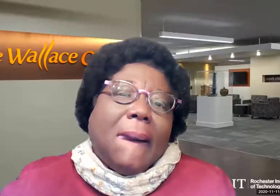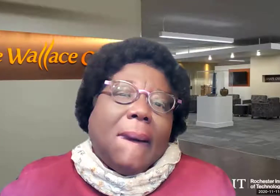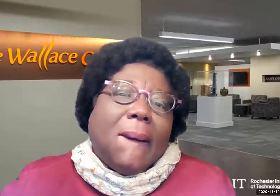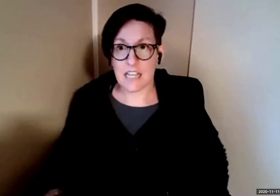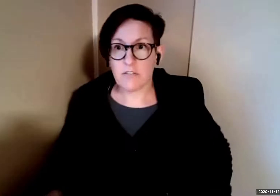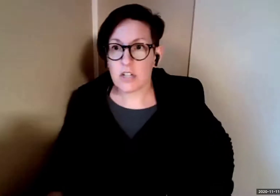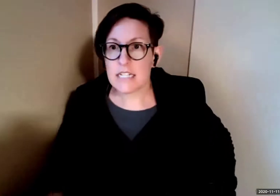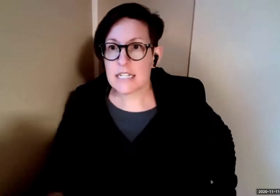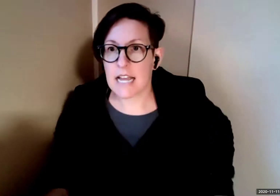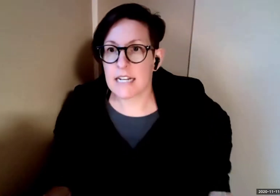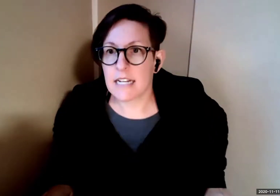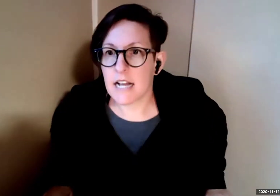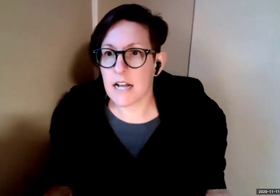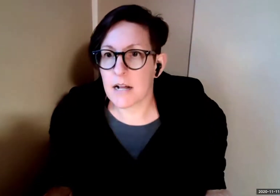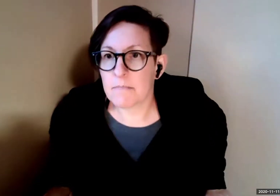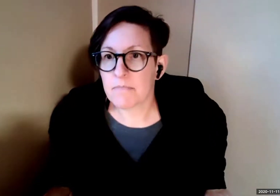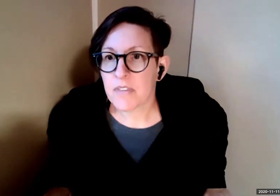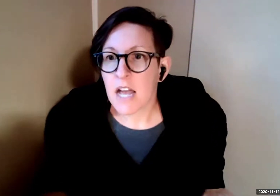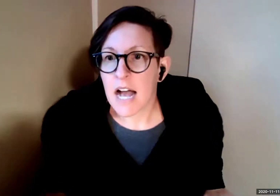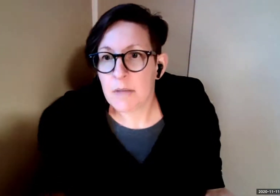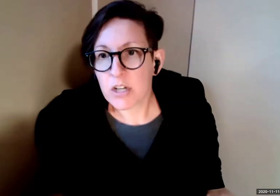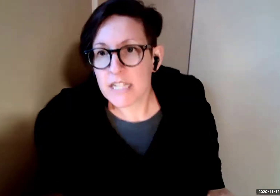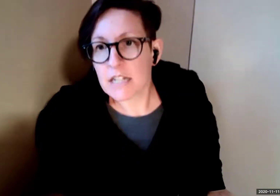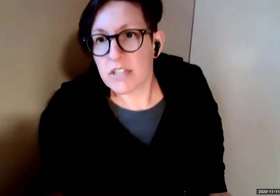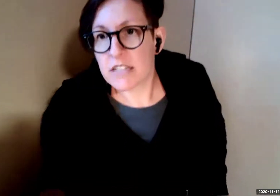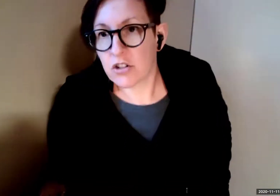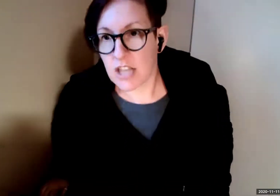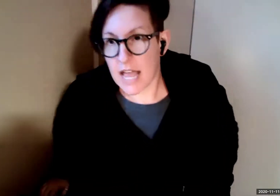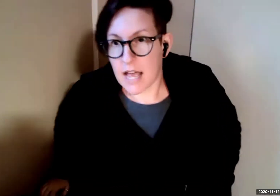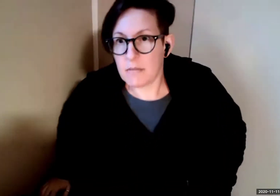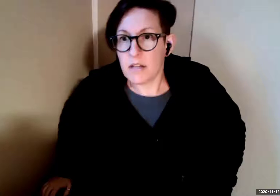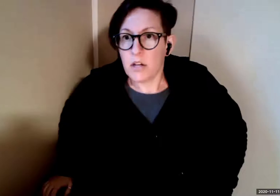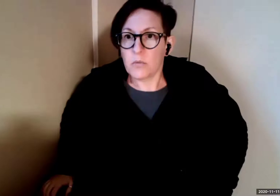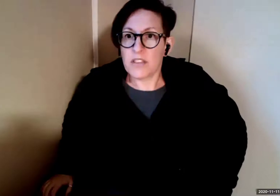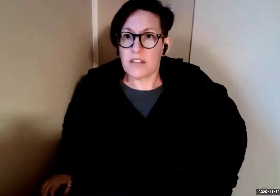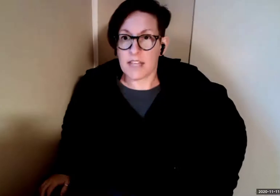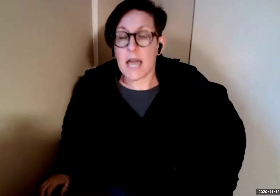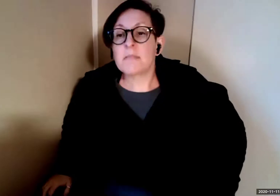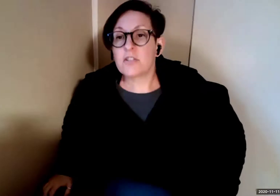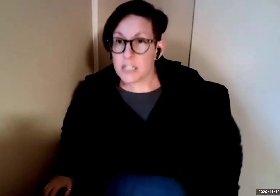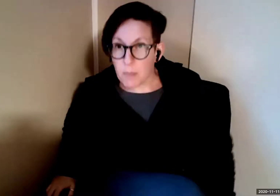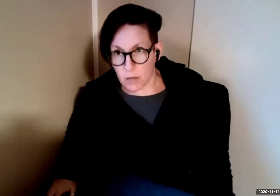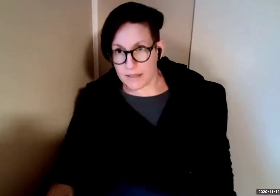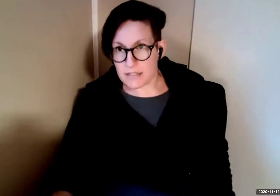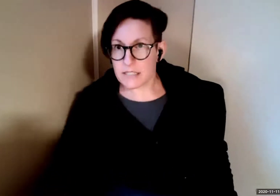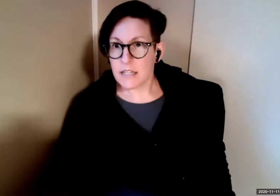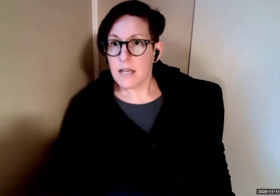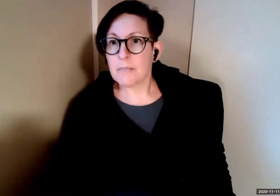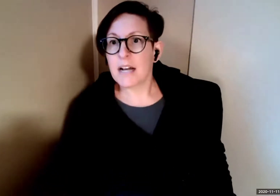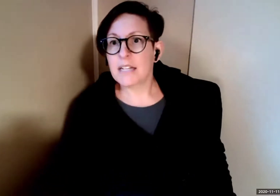Nicole she/her: Yes, I've already decided, I'm working a research lab within the chemistry department. But even though it's not